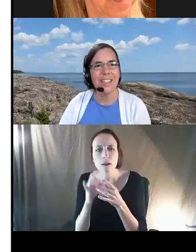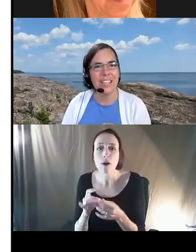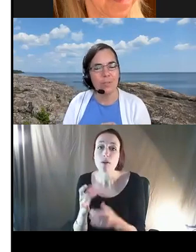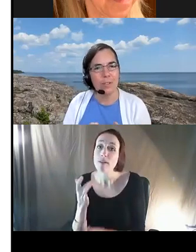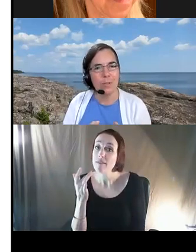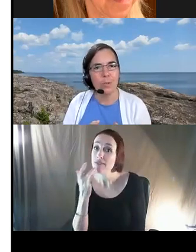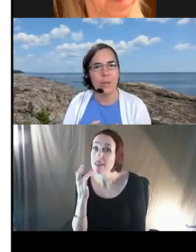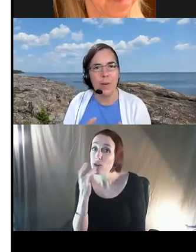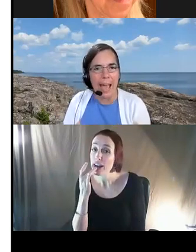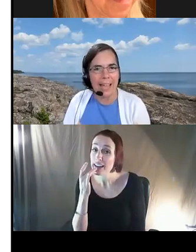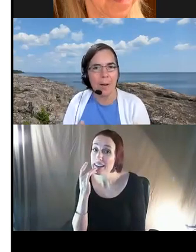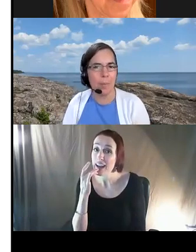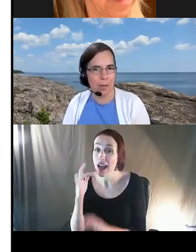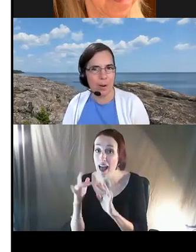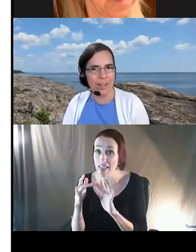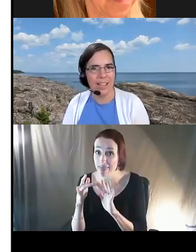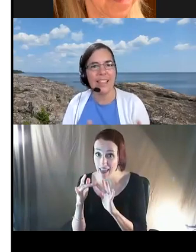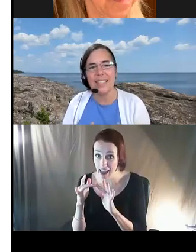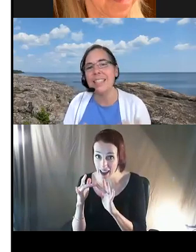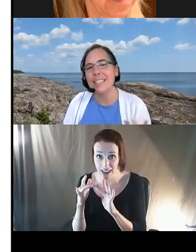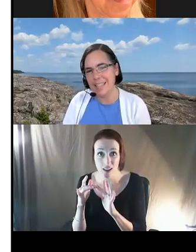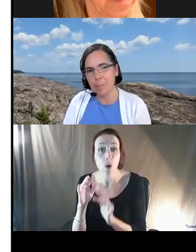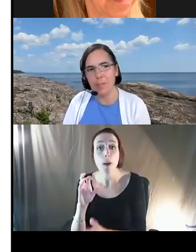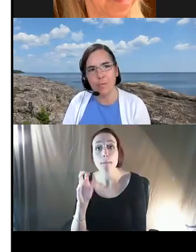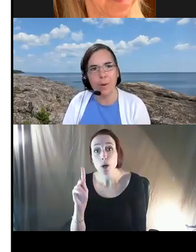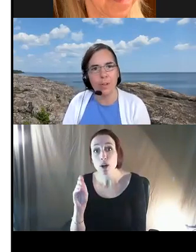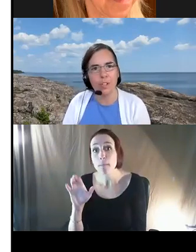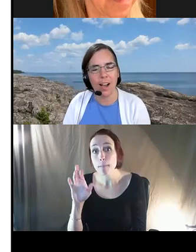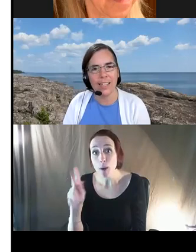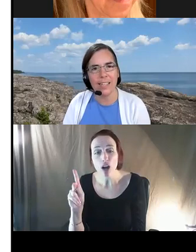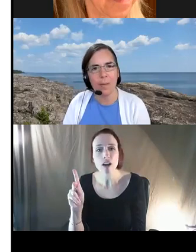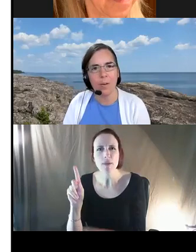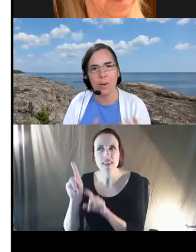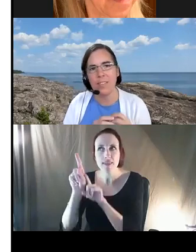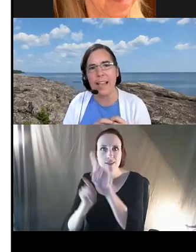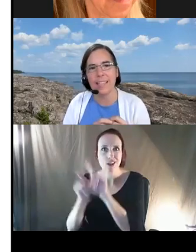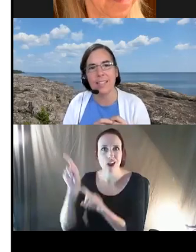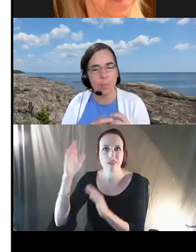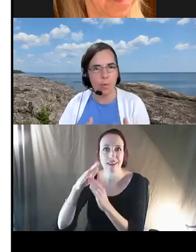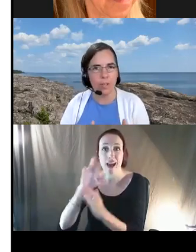you use for a bookmark, that can support your